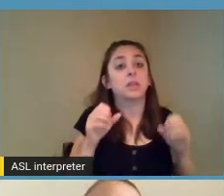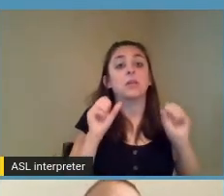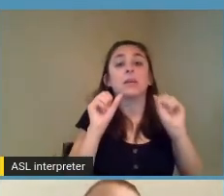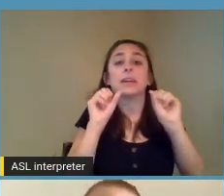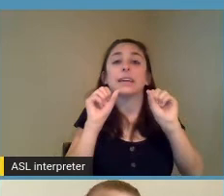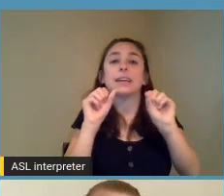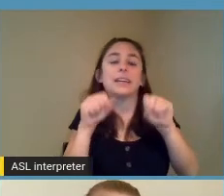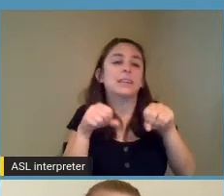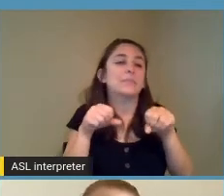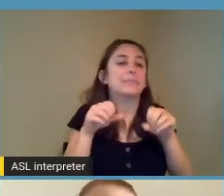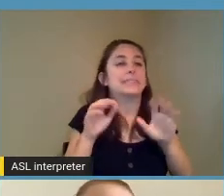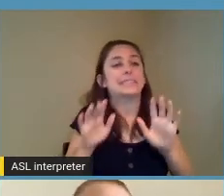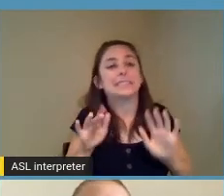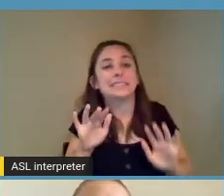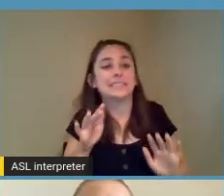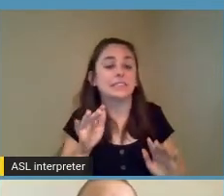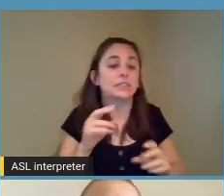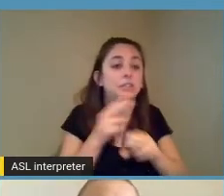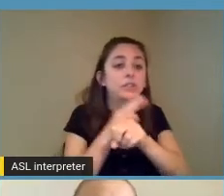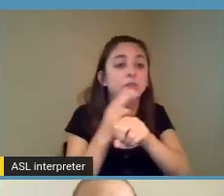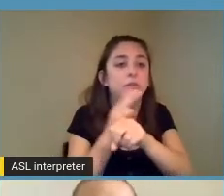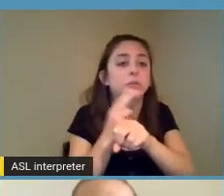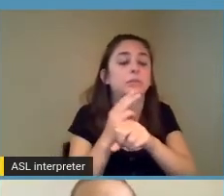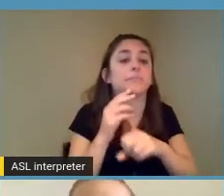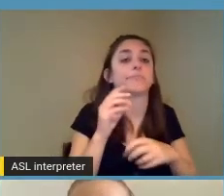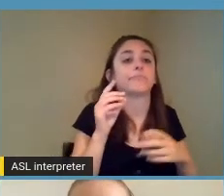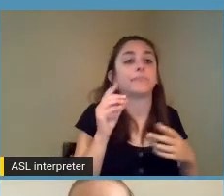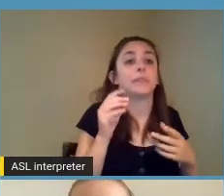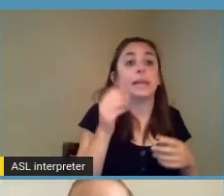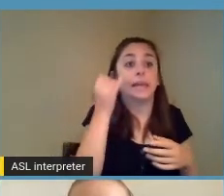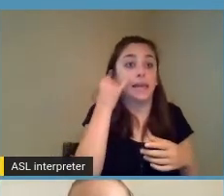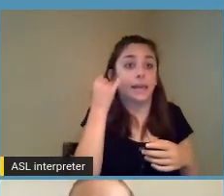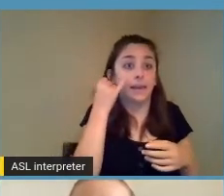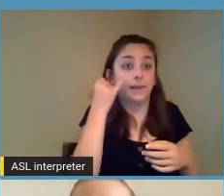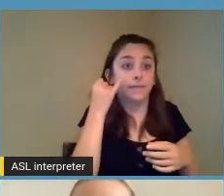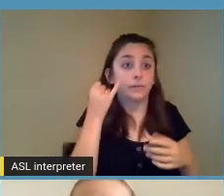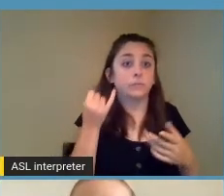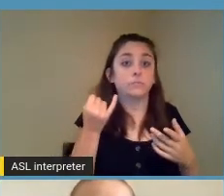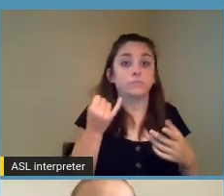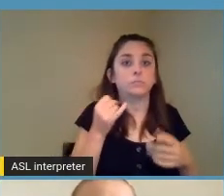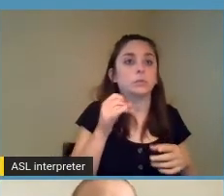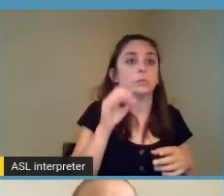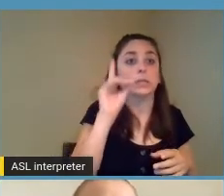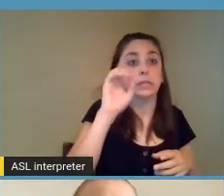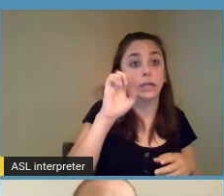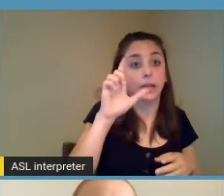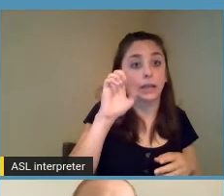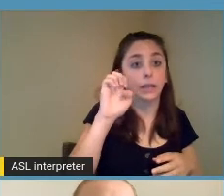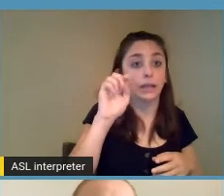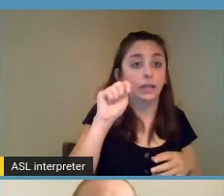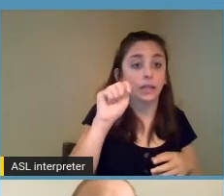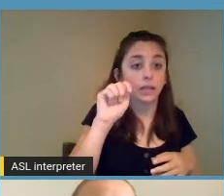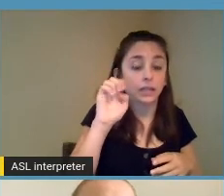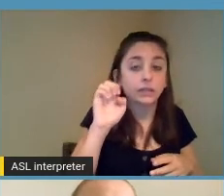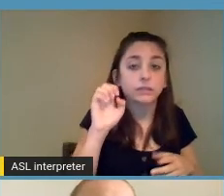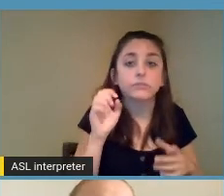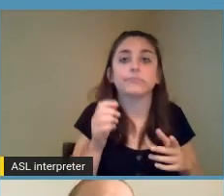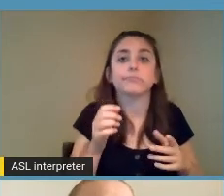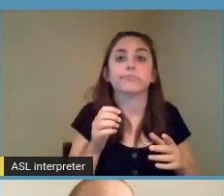destructive which means once you delete some audio like let's say I take this section here